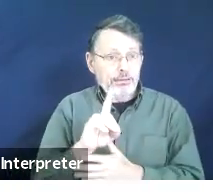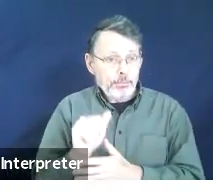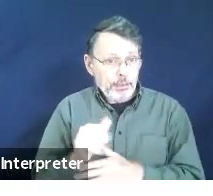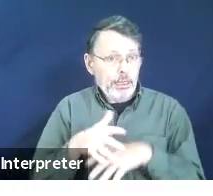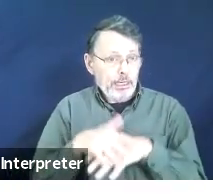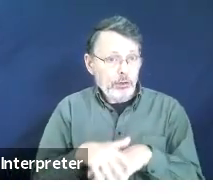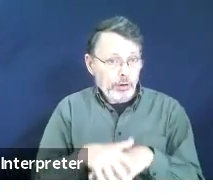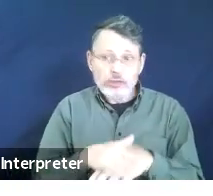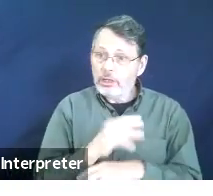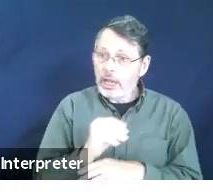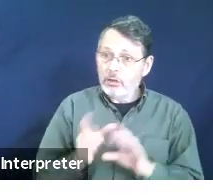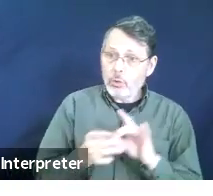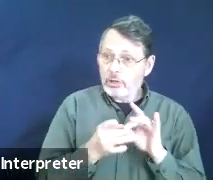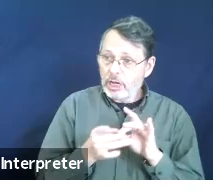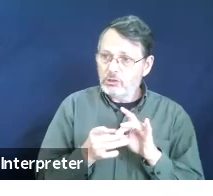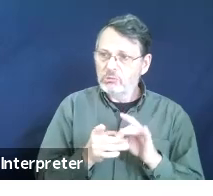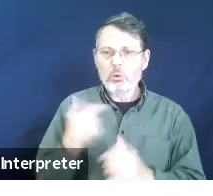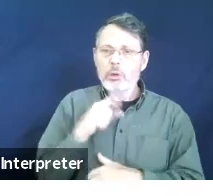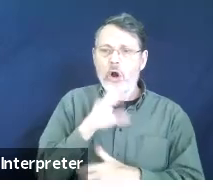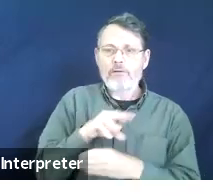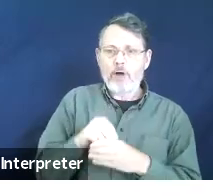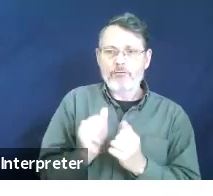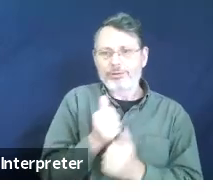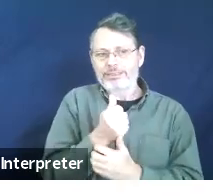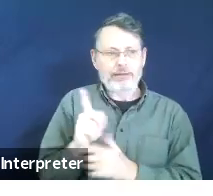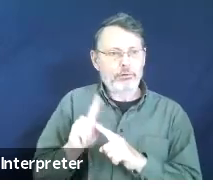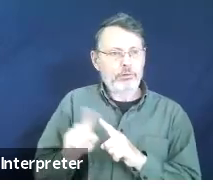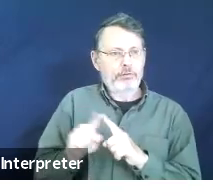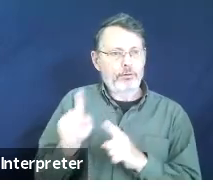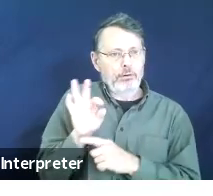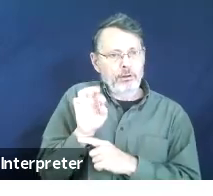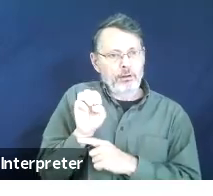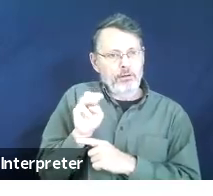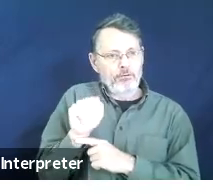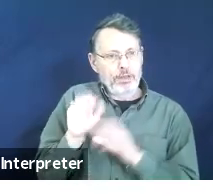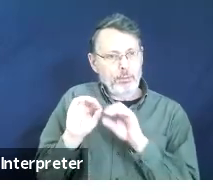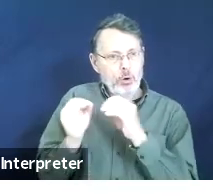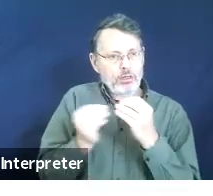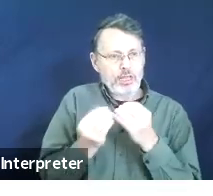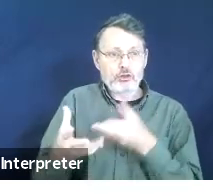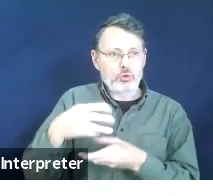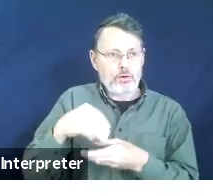we're serving on several working groups within FEMA to engage disability stakeholders and talk